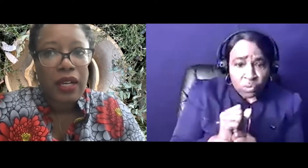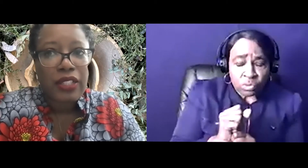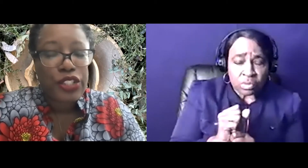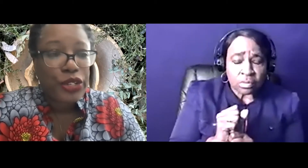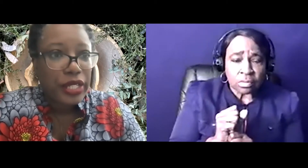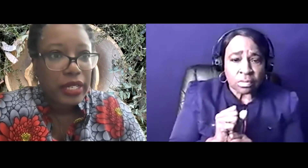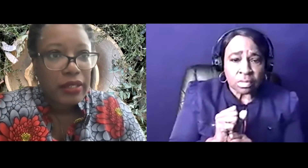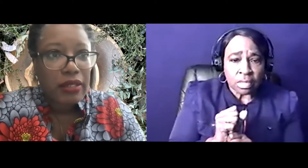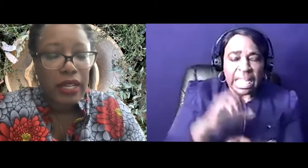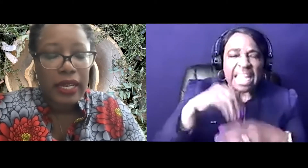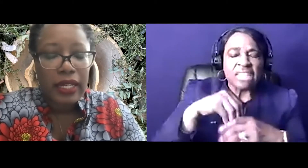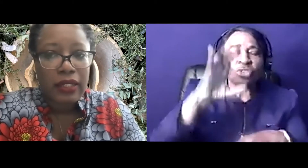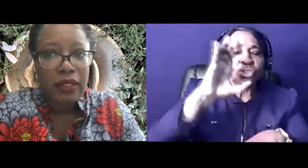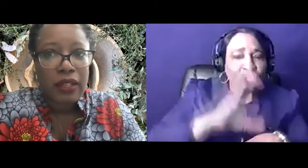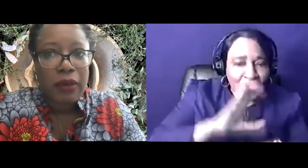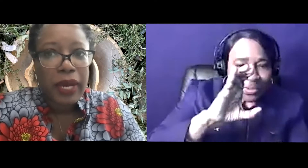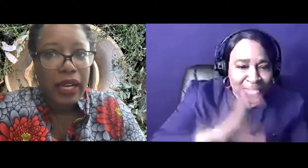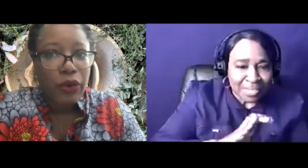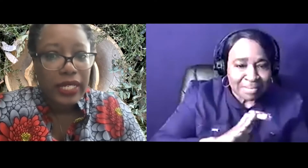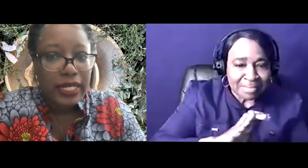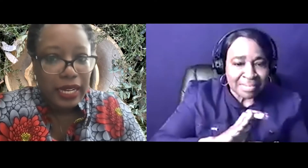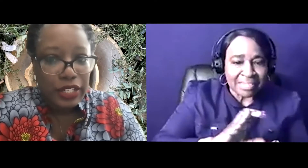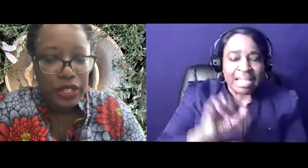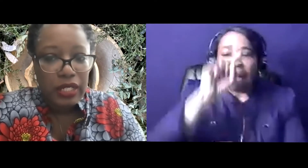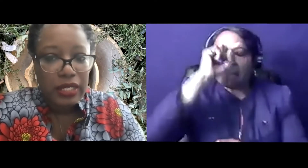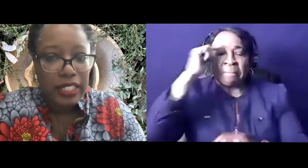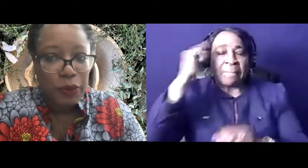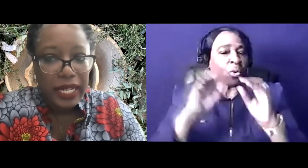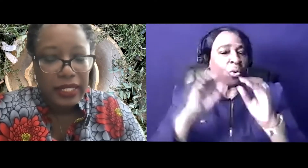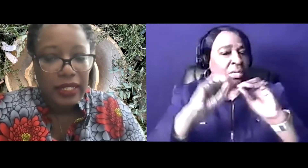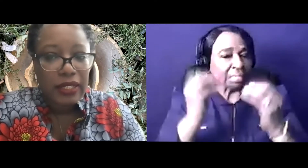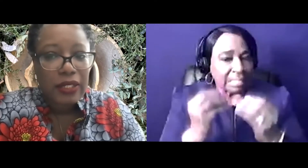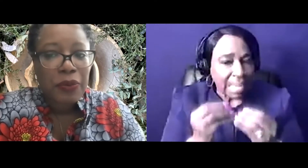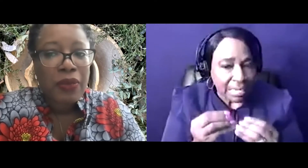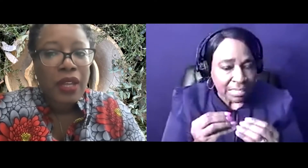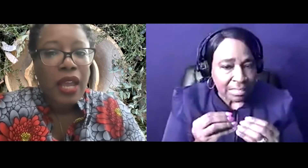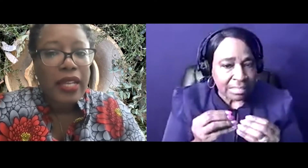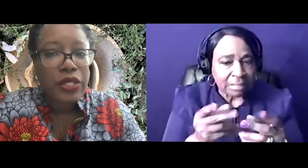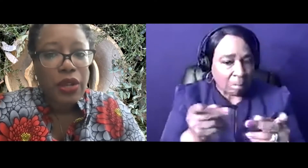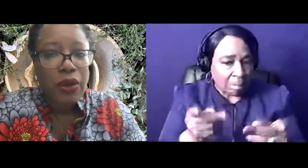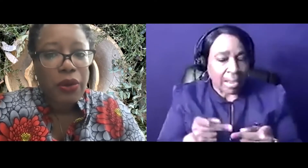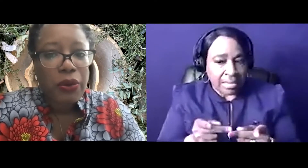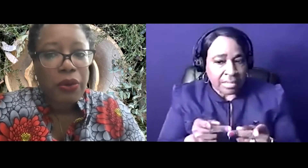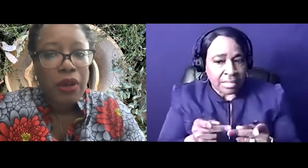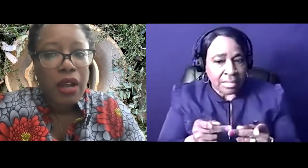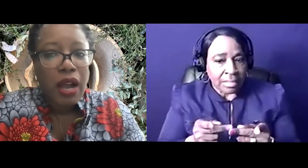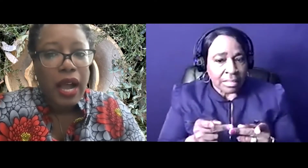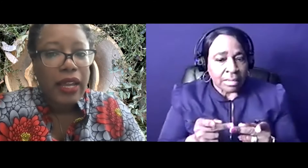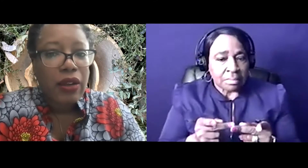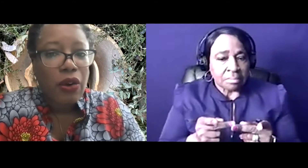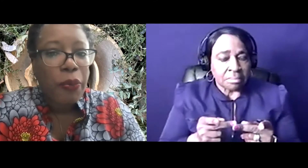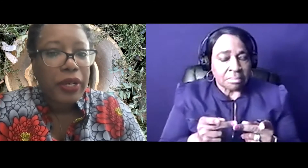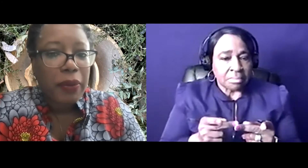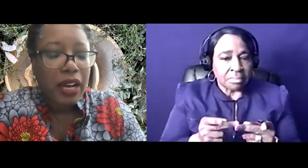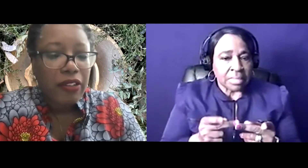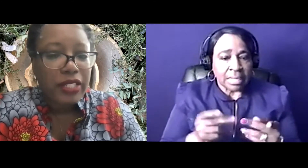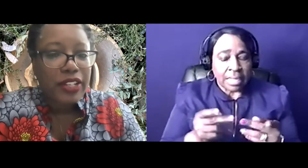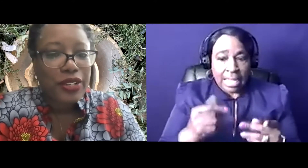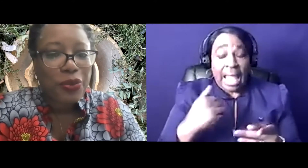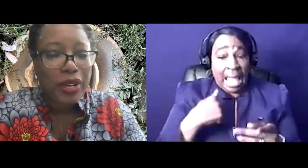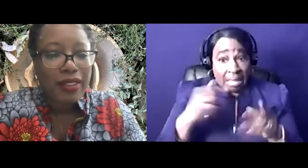churches, in Black organizations, in spaces. And so I opened up the conversation with